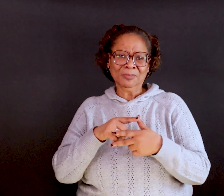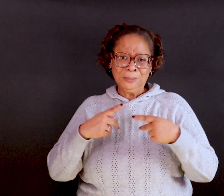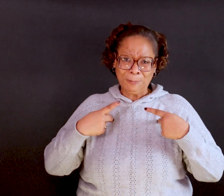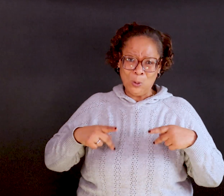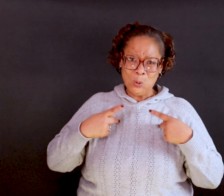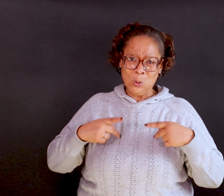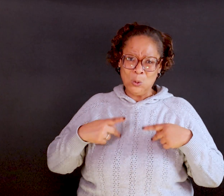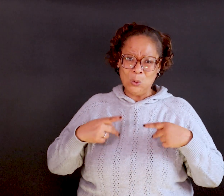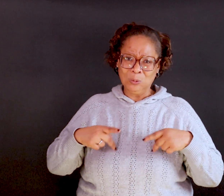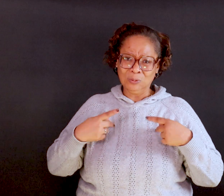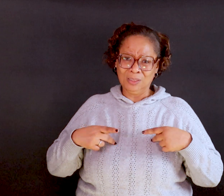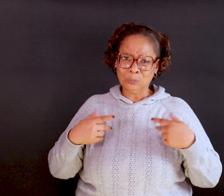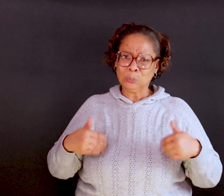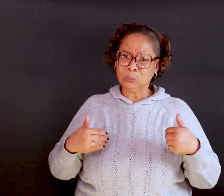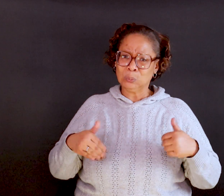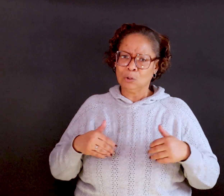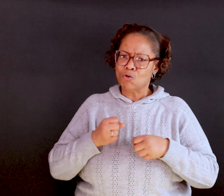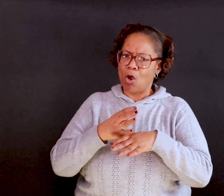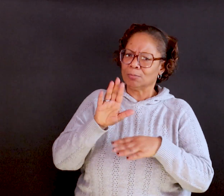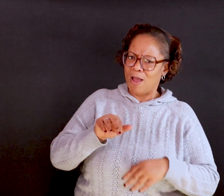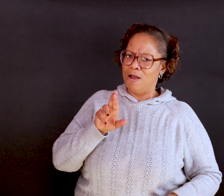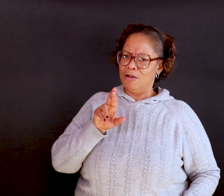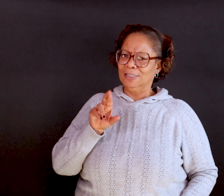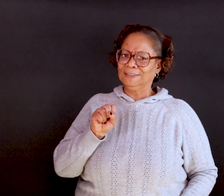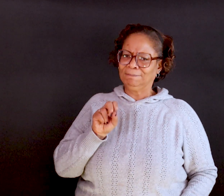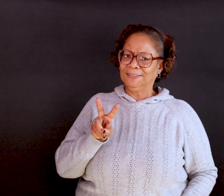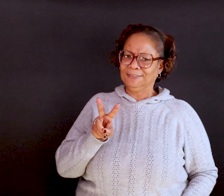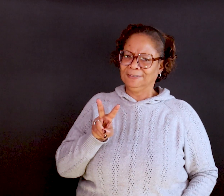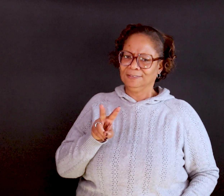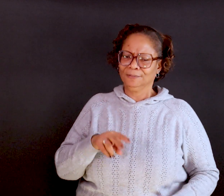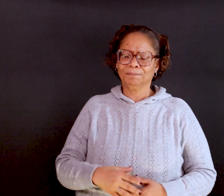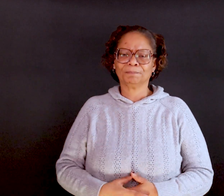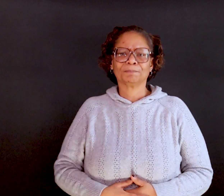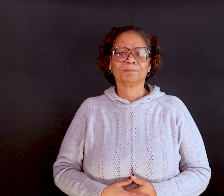Such as pneumonia caused by RSV.